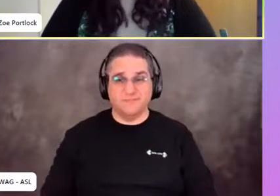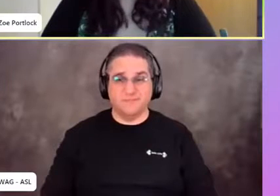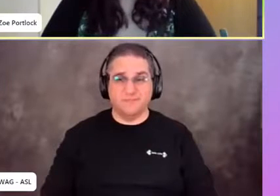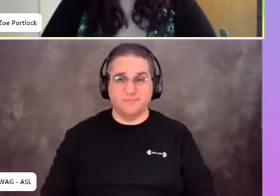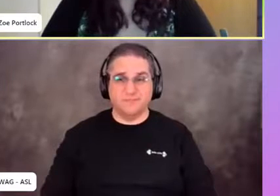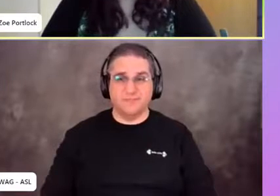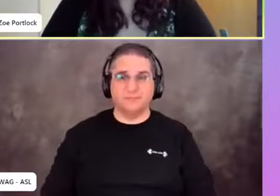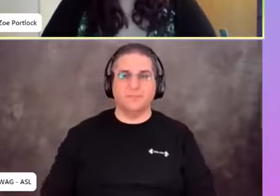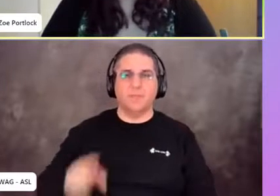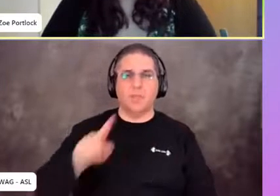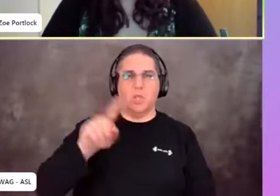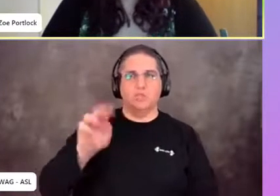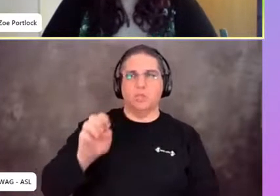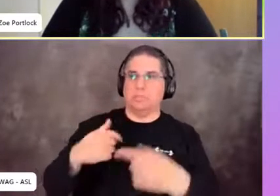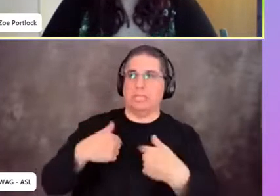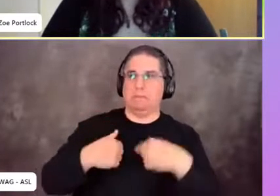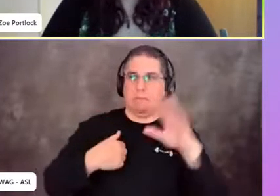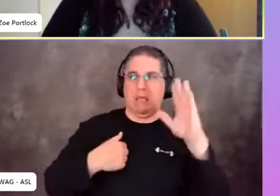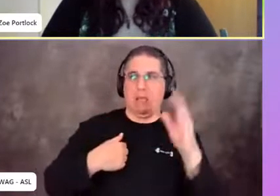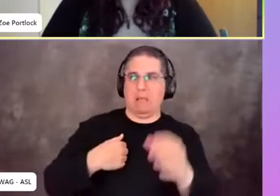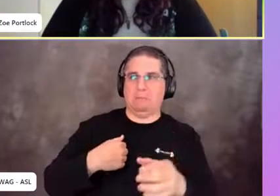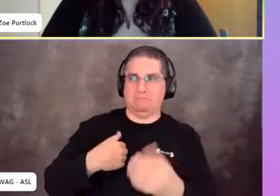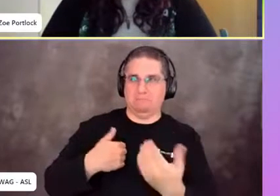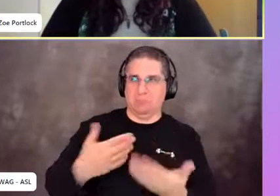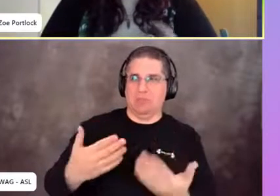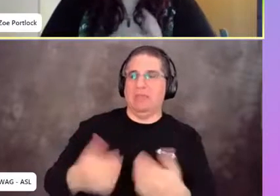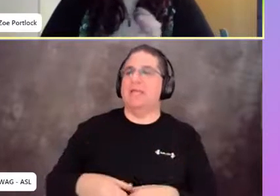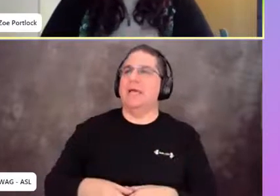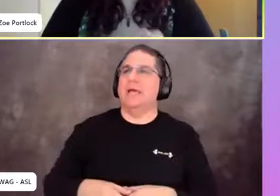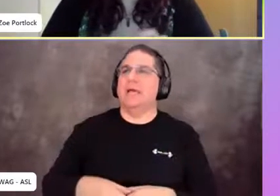unfortunate, but I think it's a good driver.